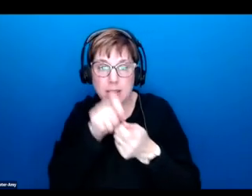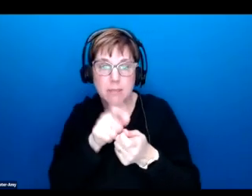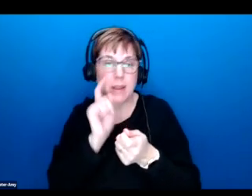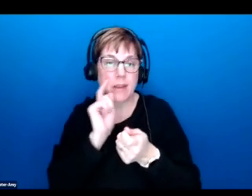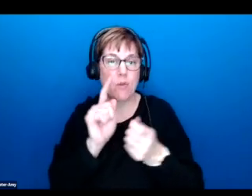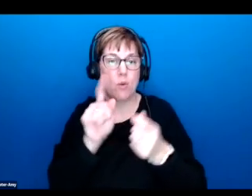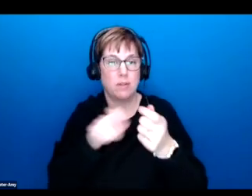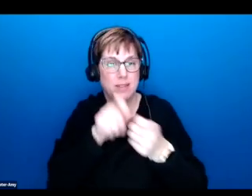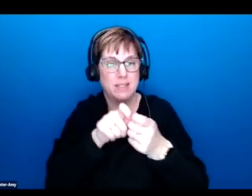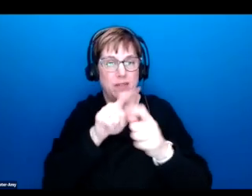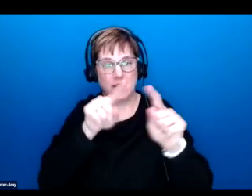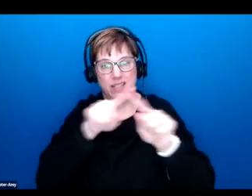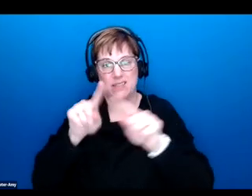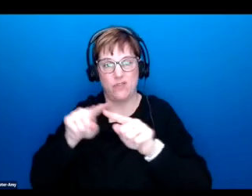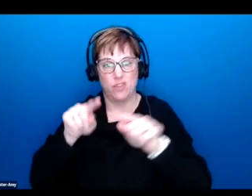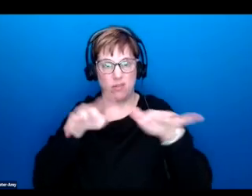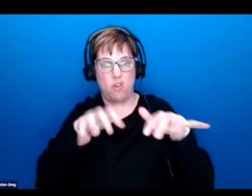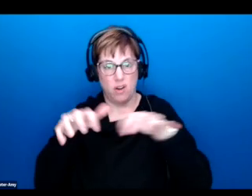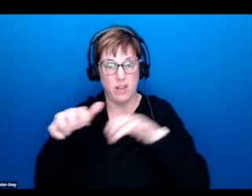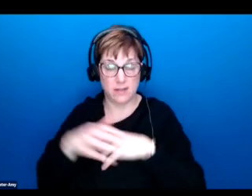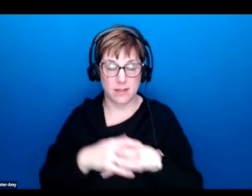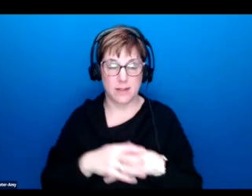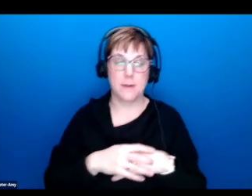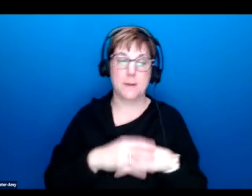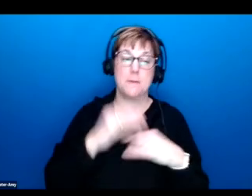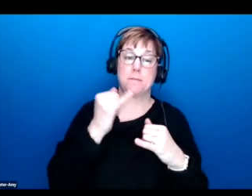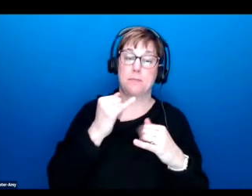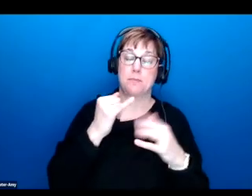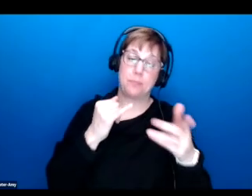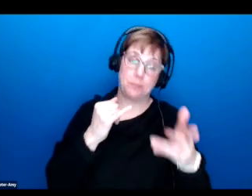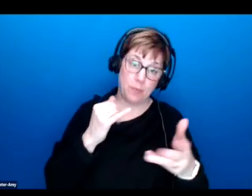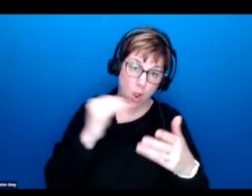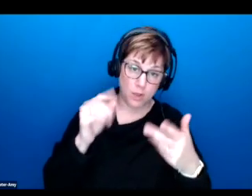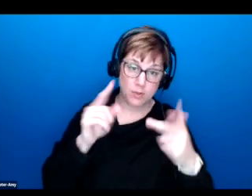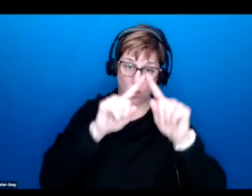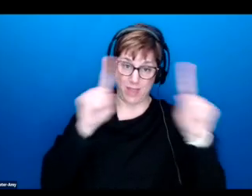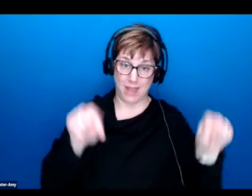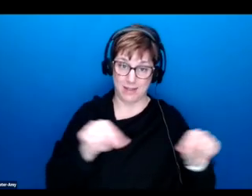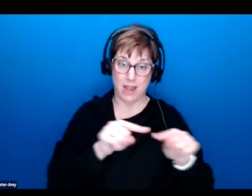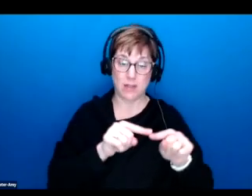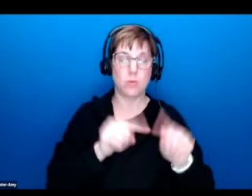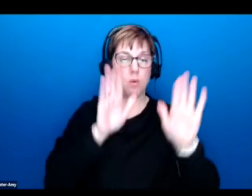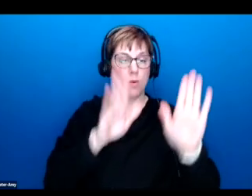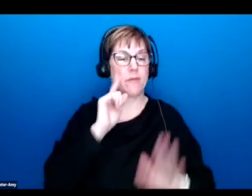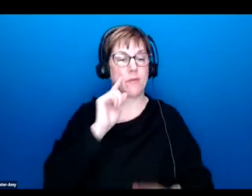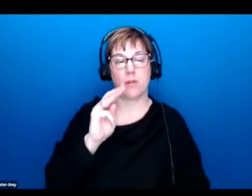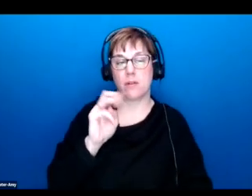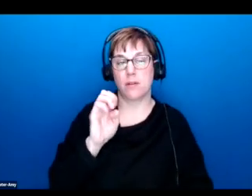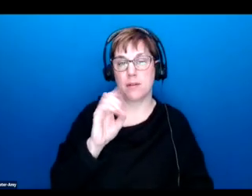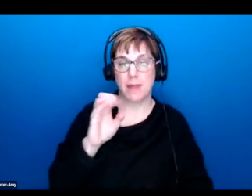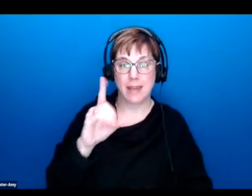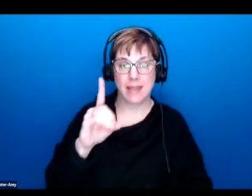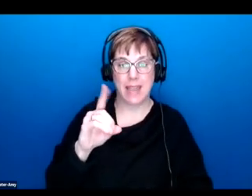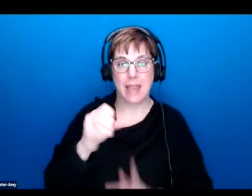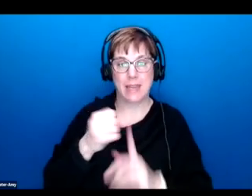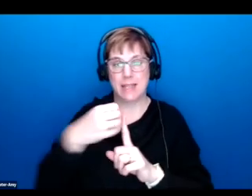And then finally, this tool or this dashboard is wonderful also for Medicaid expansion, as much as we're going to be working